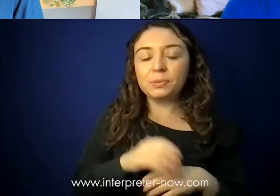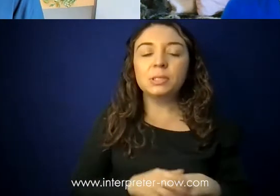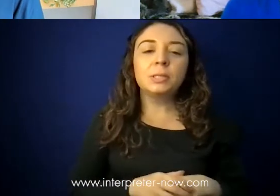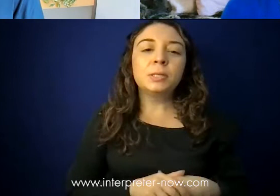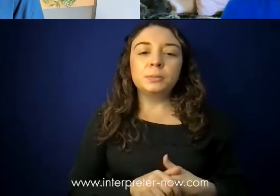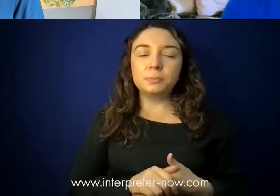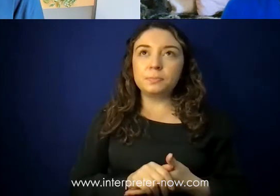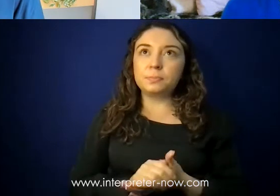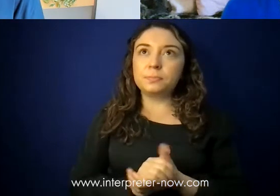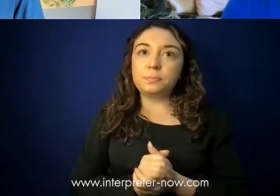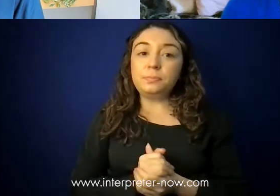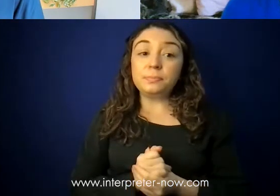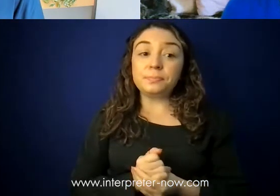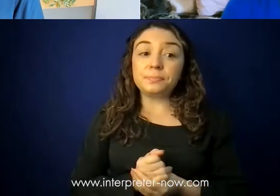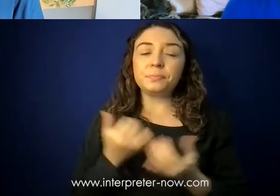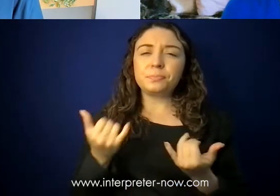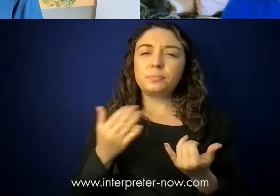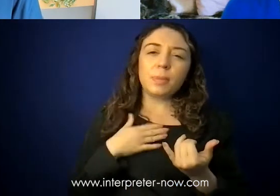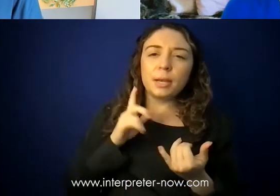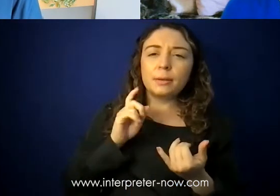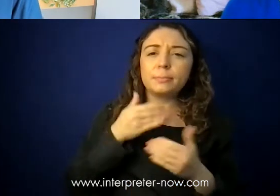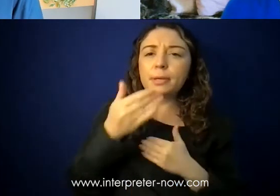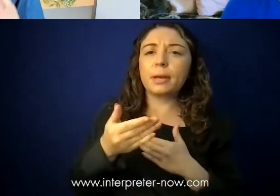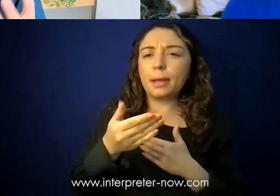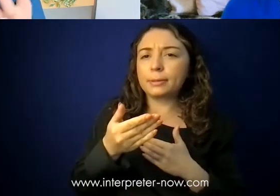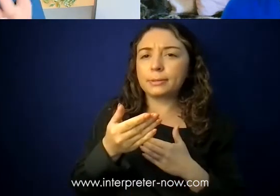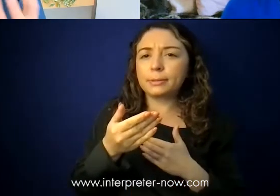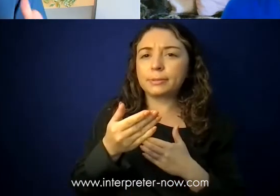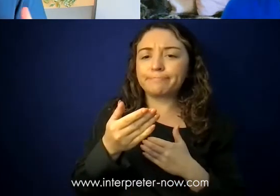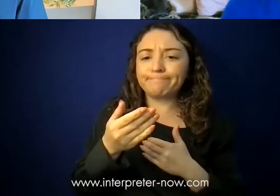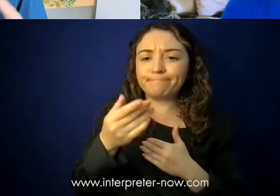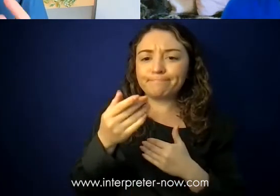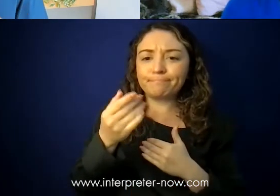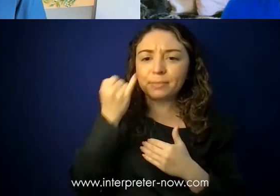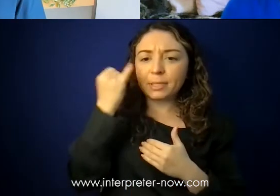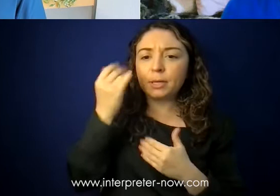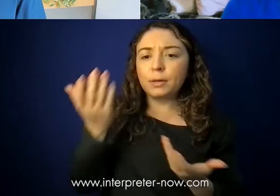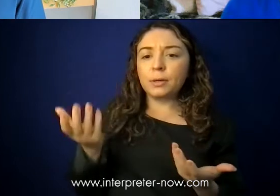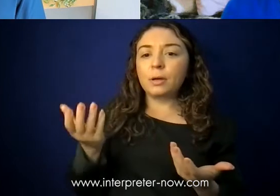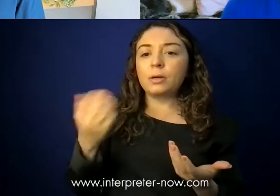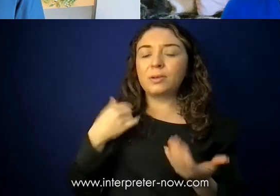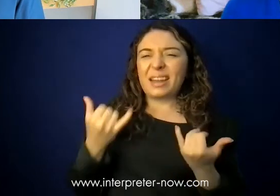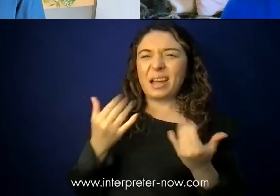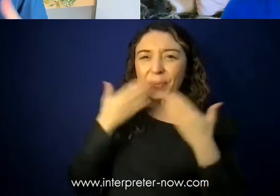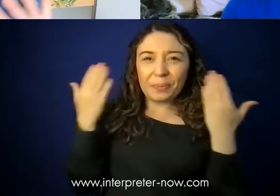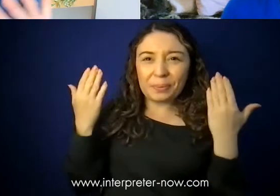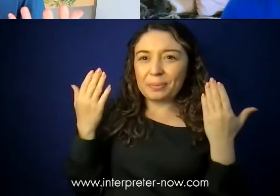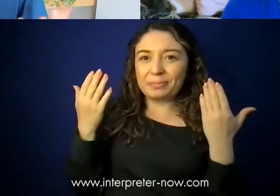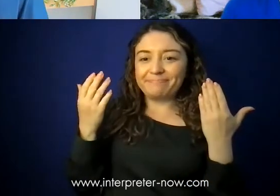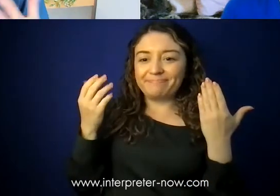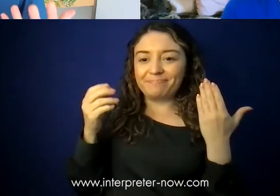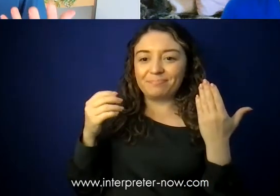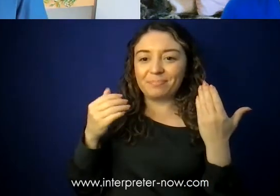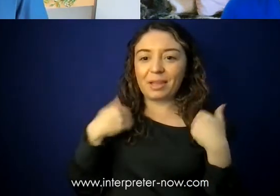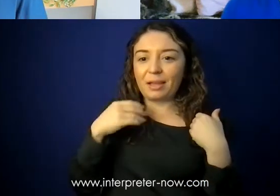So, given that lack of empathy in our workplaces, I'm sure so many listeners have experienced